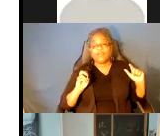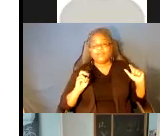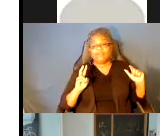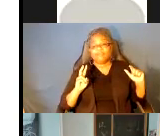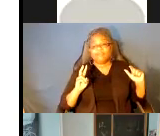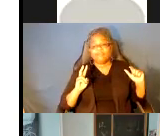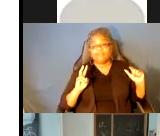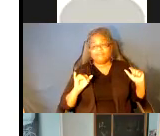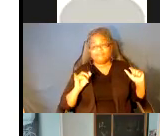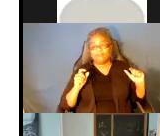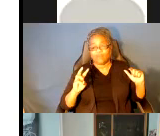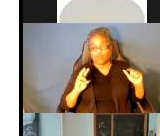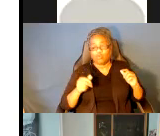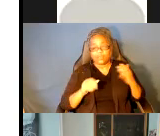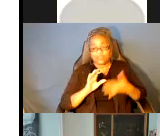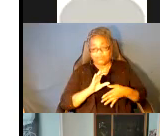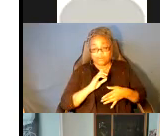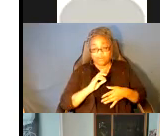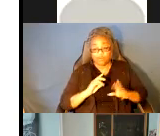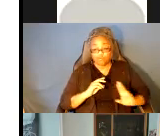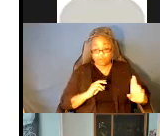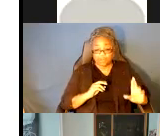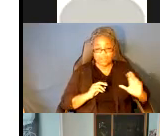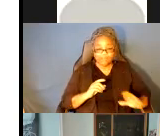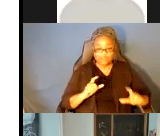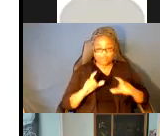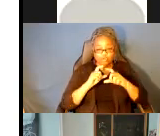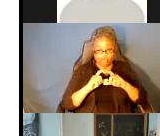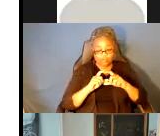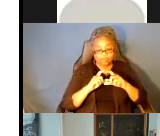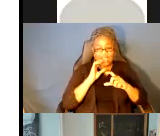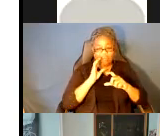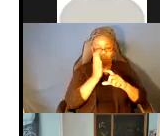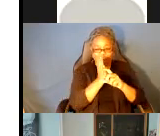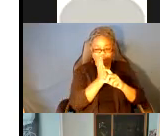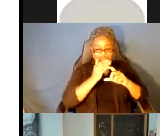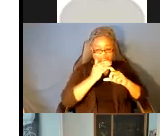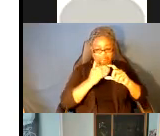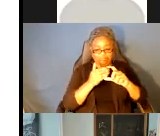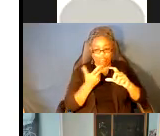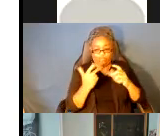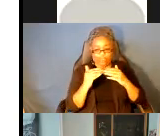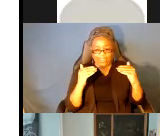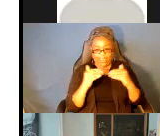and on the right, there is a circle split into three equal sections with arrows pointing